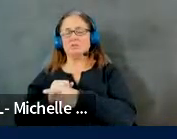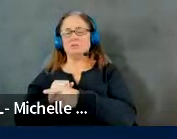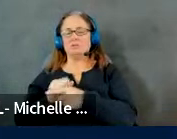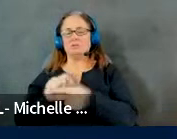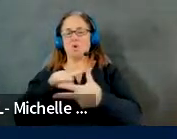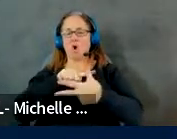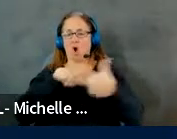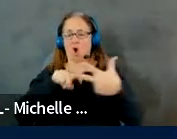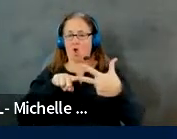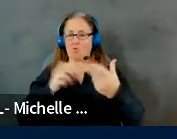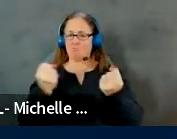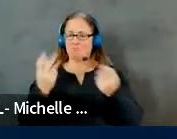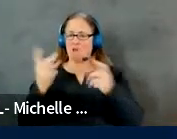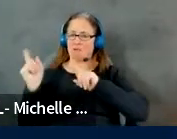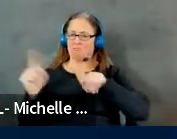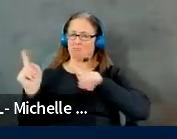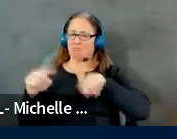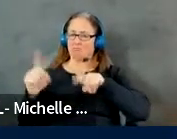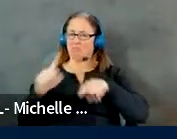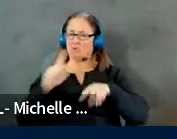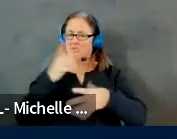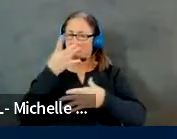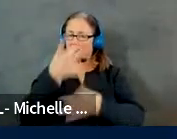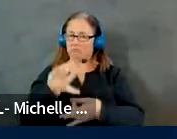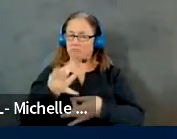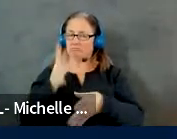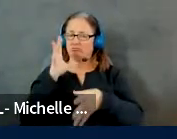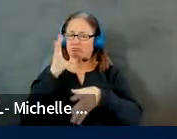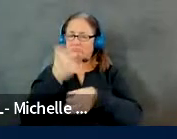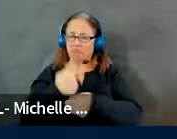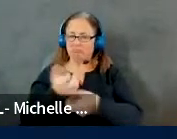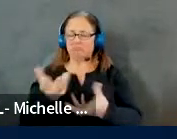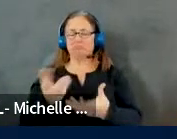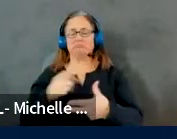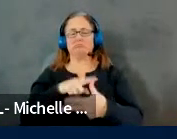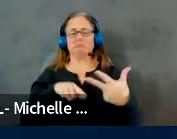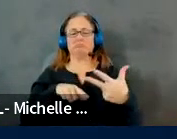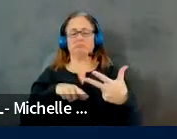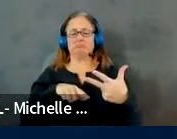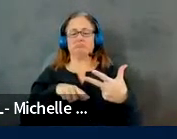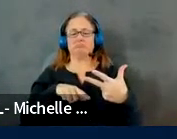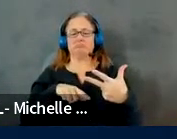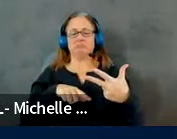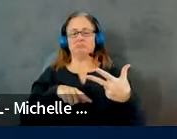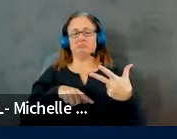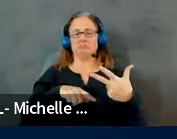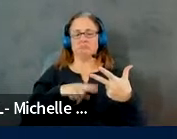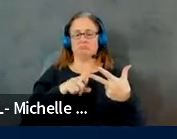well attended and very engaging and informative. In addition to the hearings and the informational